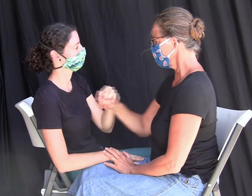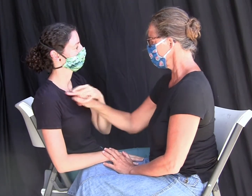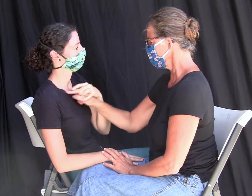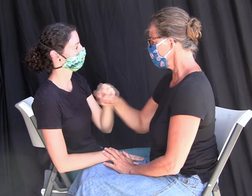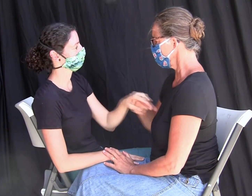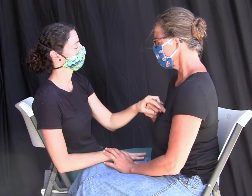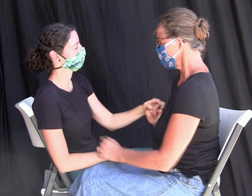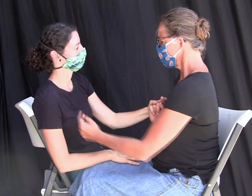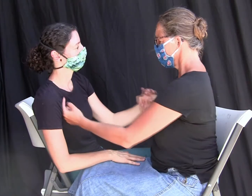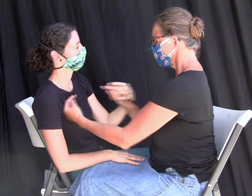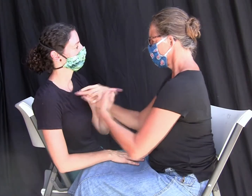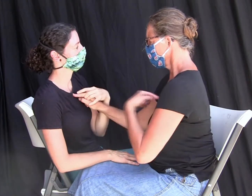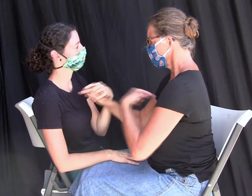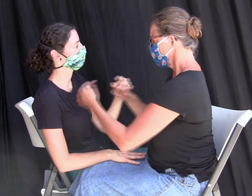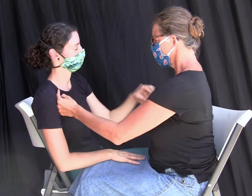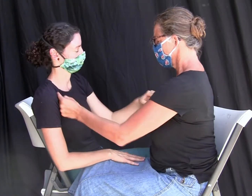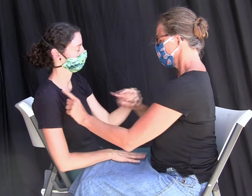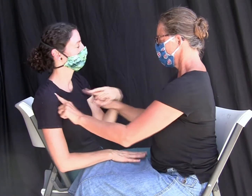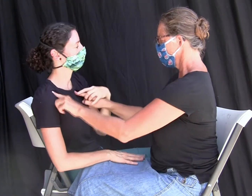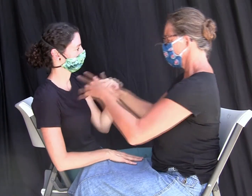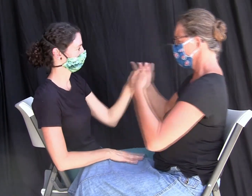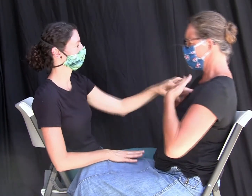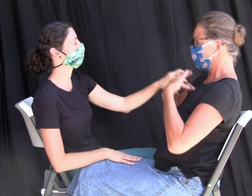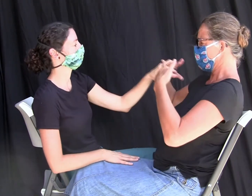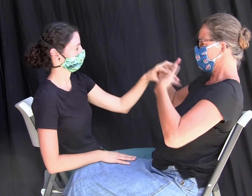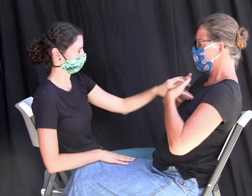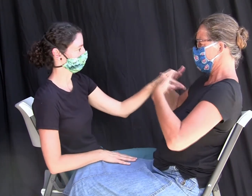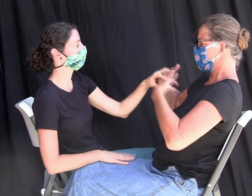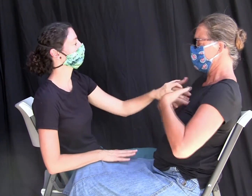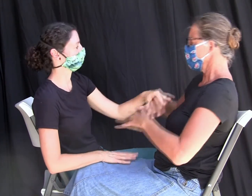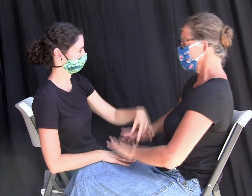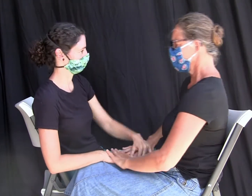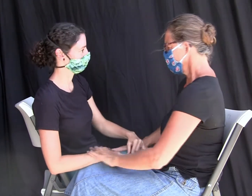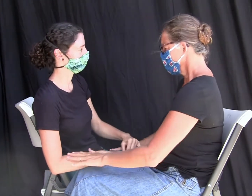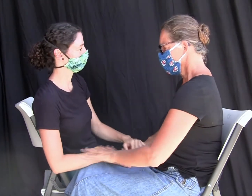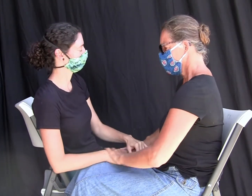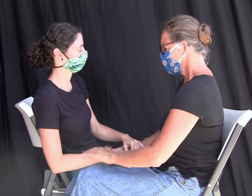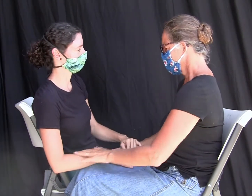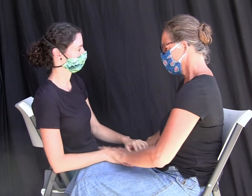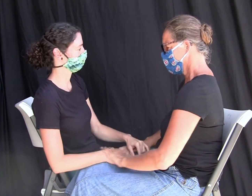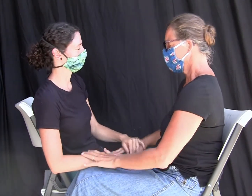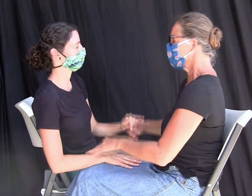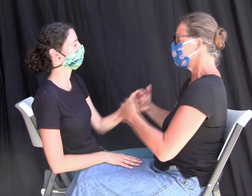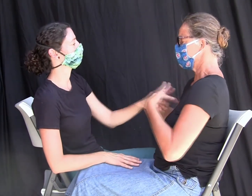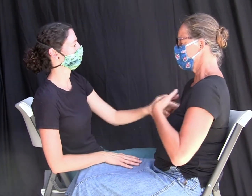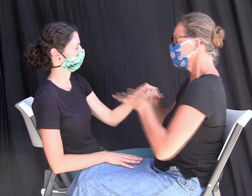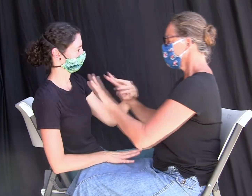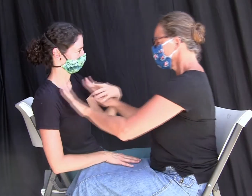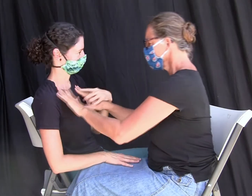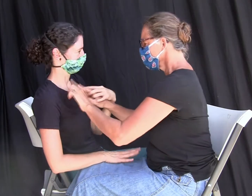through a back and forth exchange. Protactile language isn't directed only toward the DeafBlind individual, but is also directed